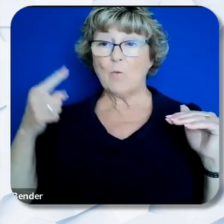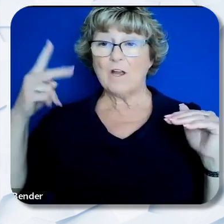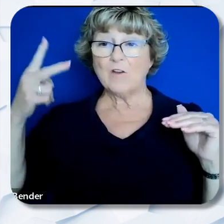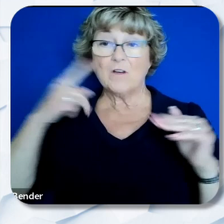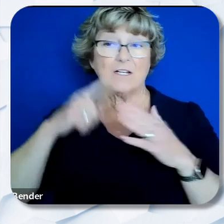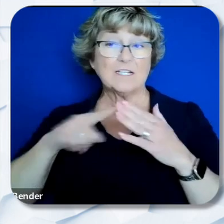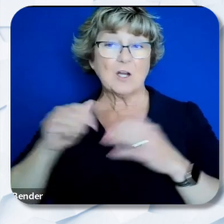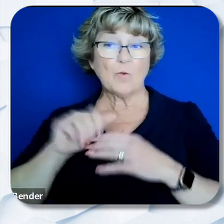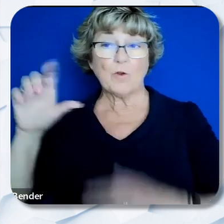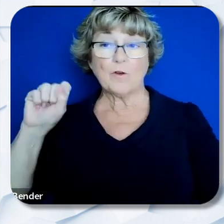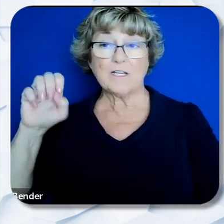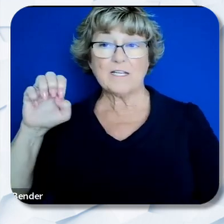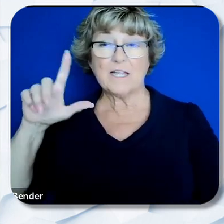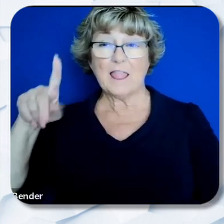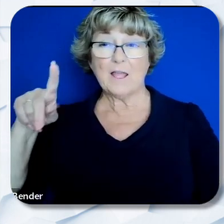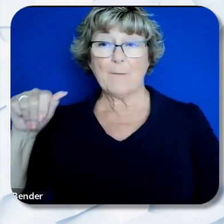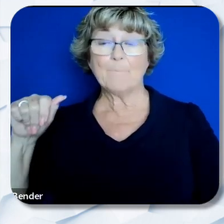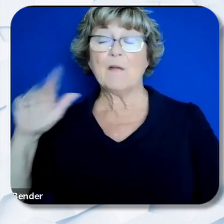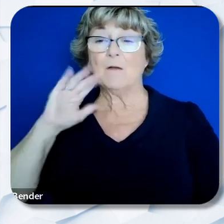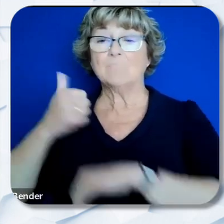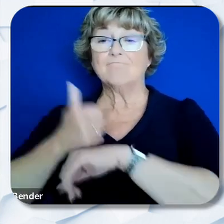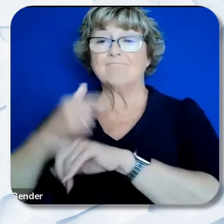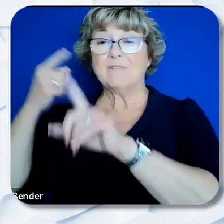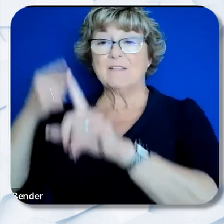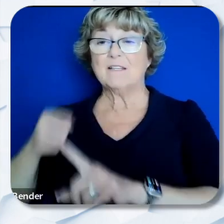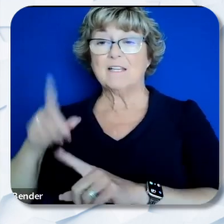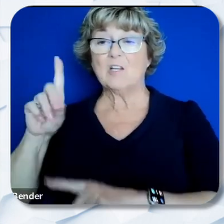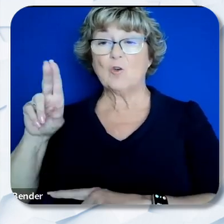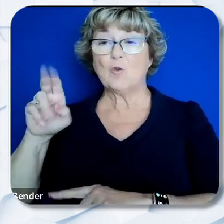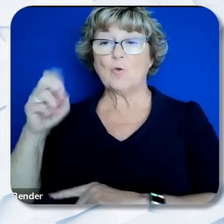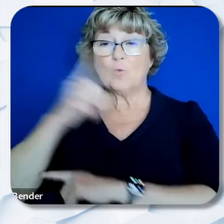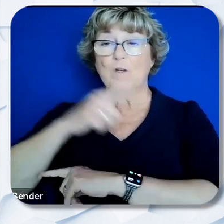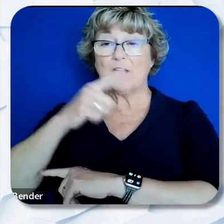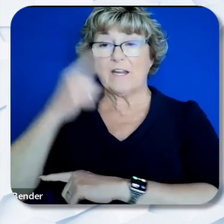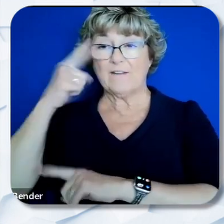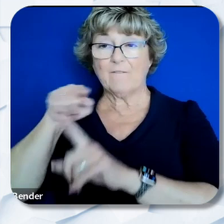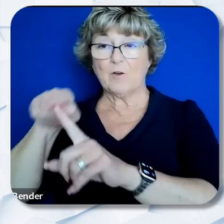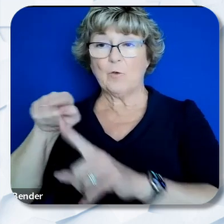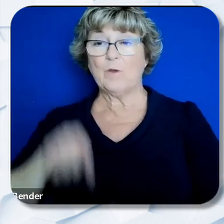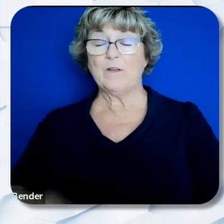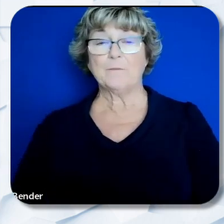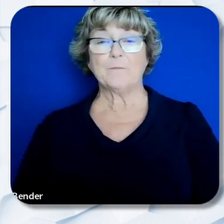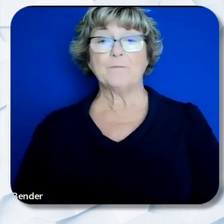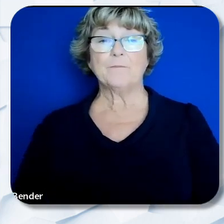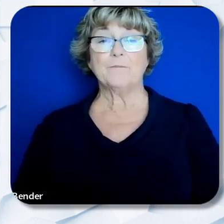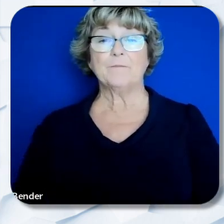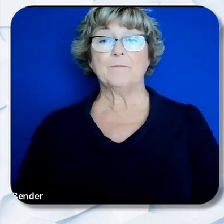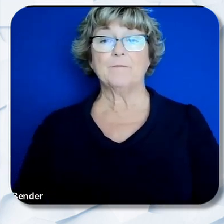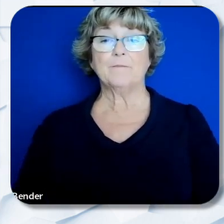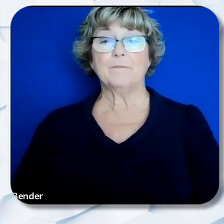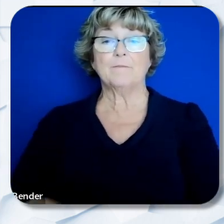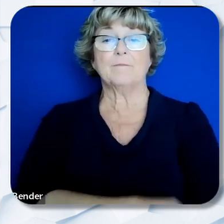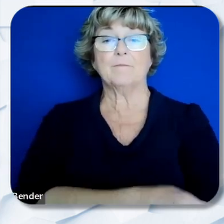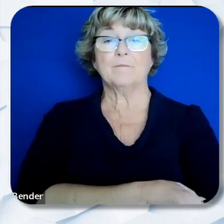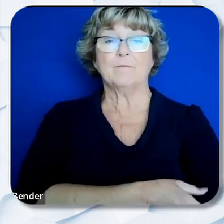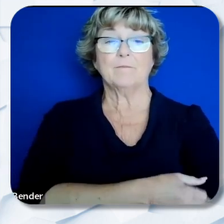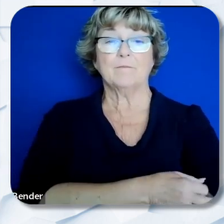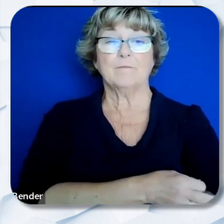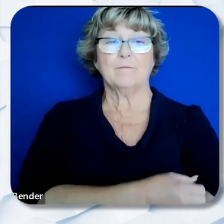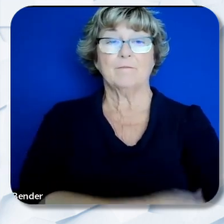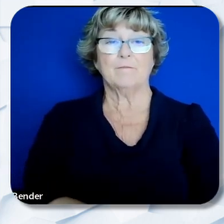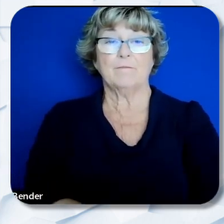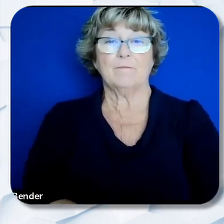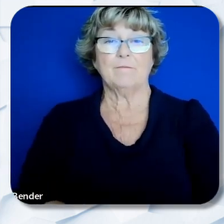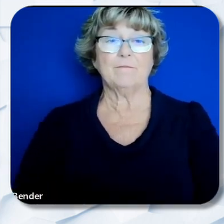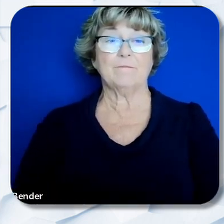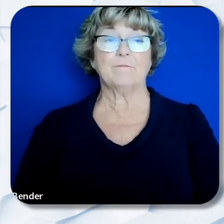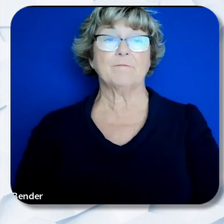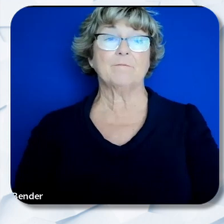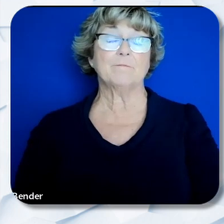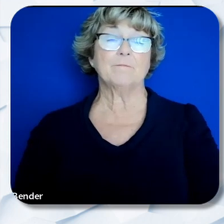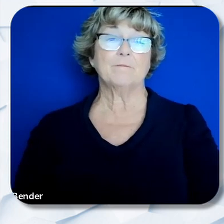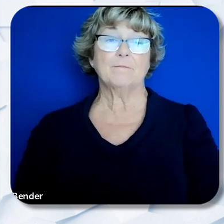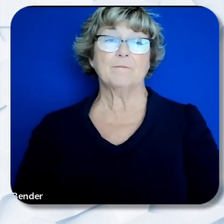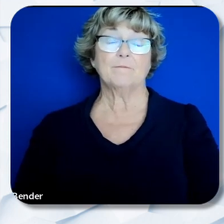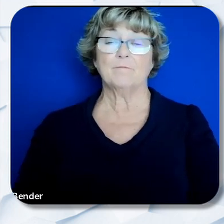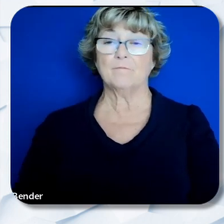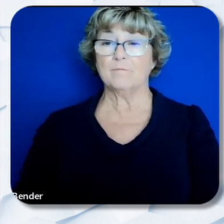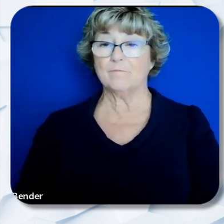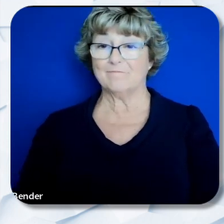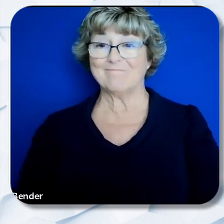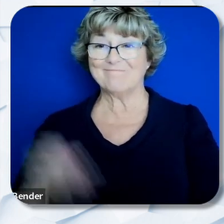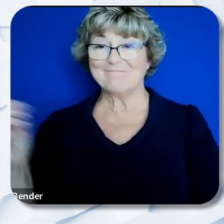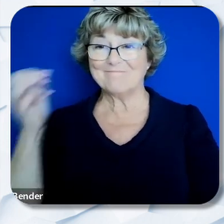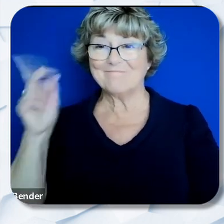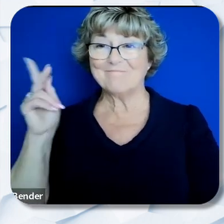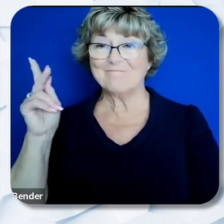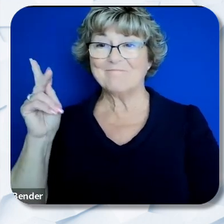SELPA. They're going to set the due dates for these for you. All right. After you complete